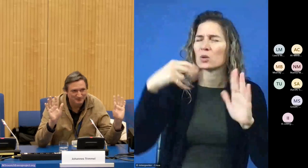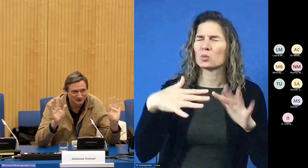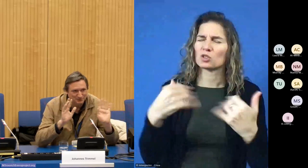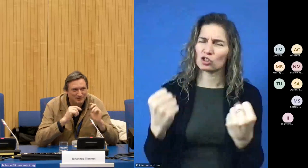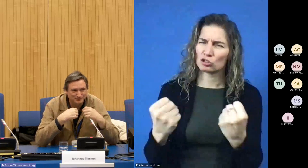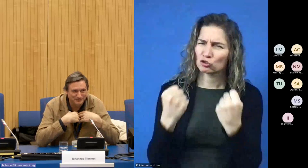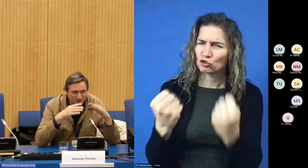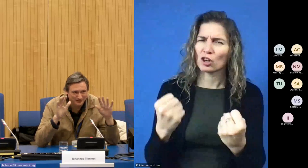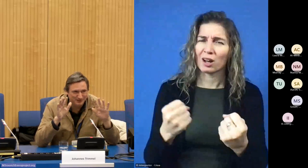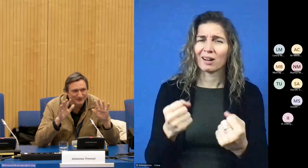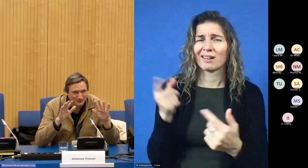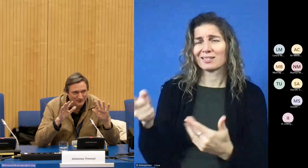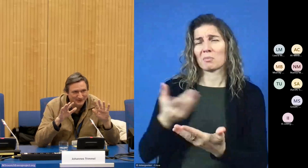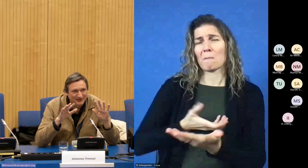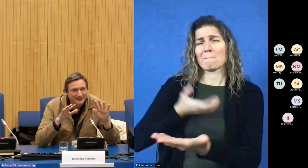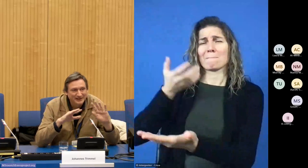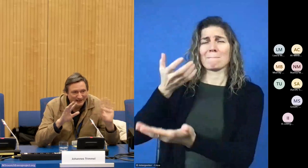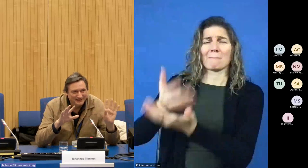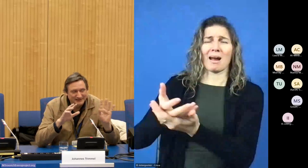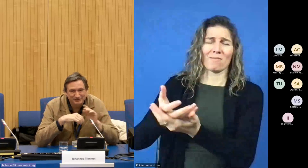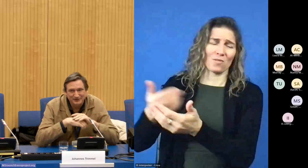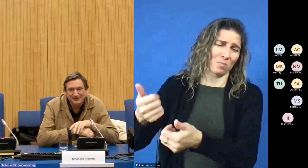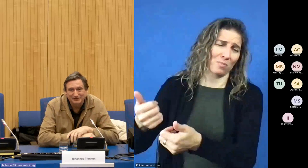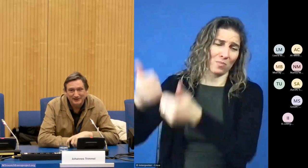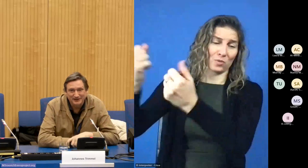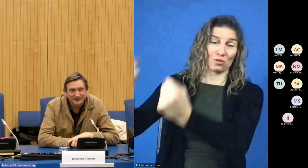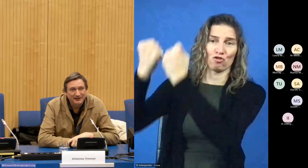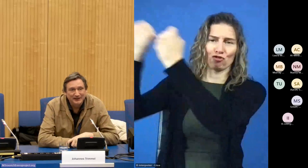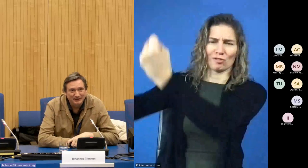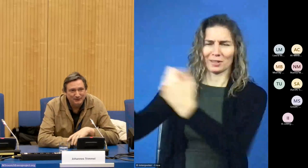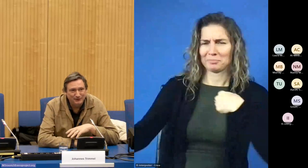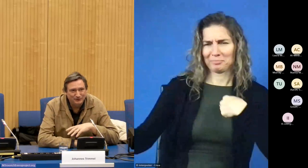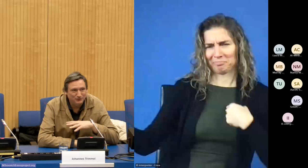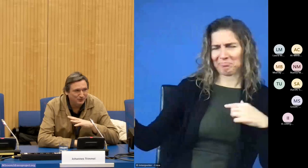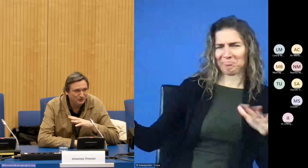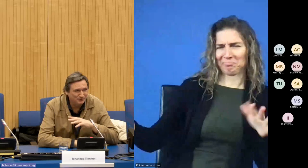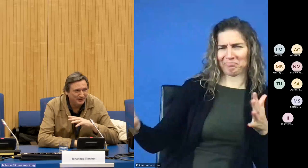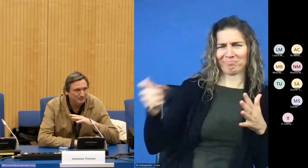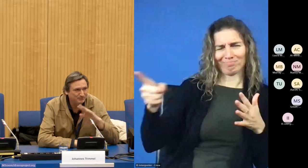are much more powerful than my voice. They are really great. If you want to talk to me,